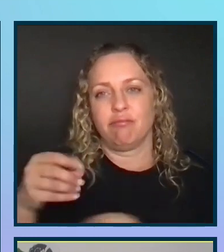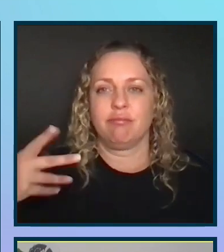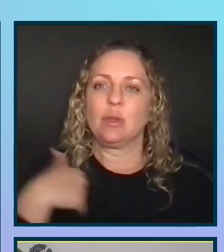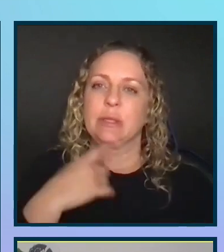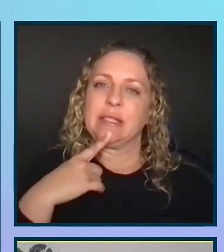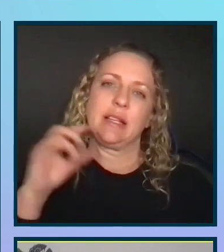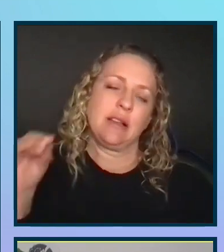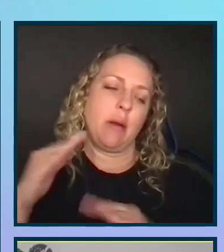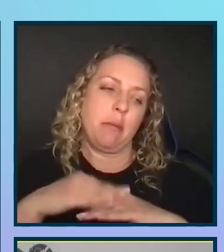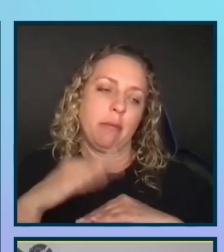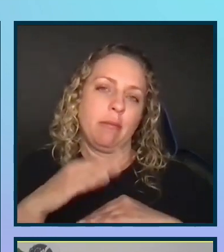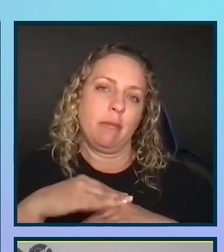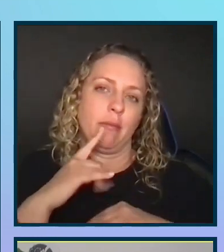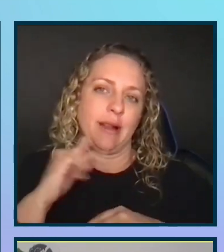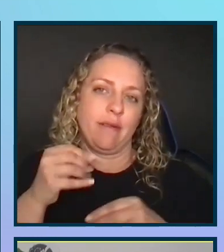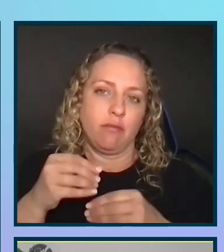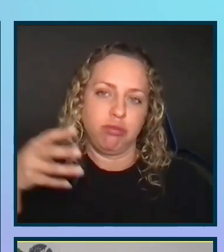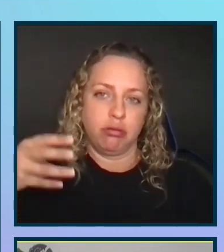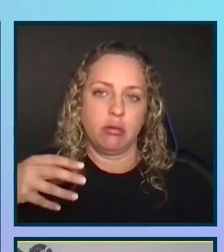beware, the link drops the whole element here.